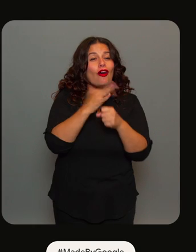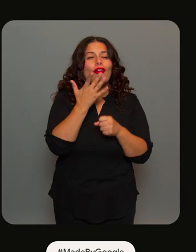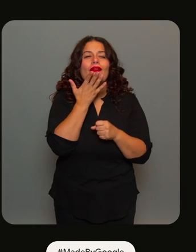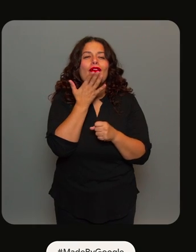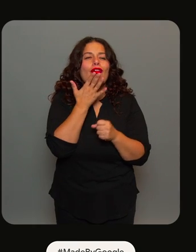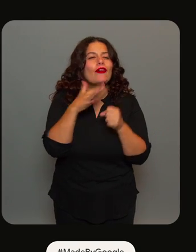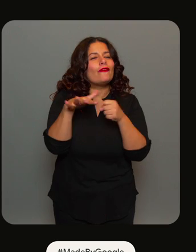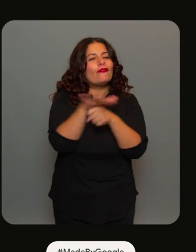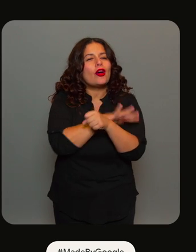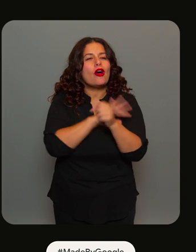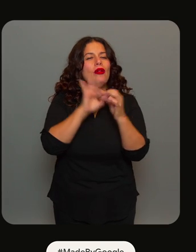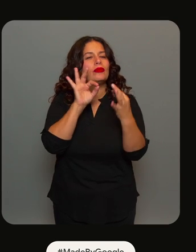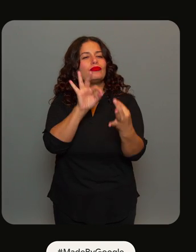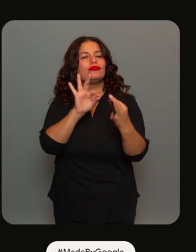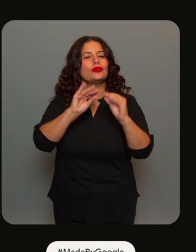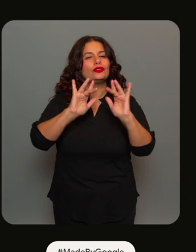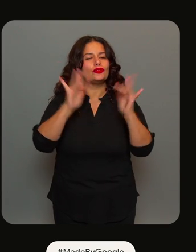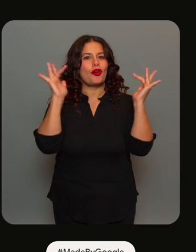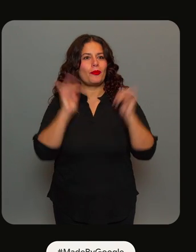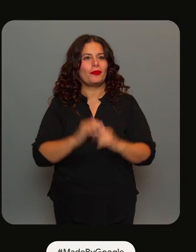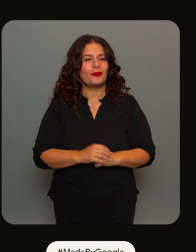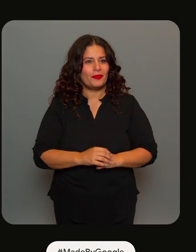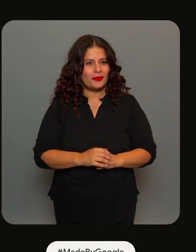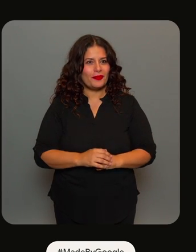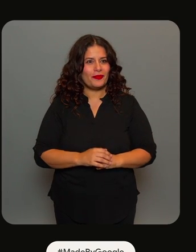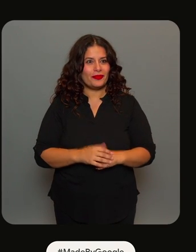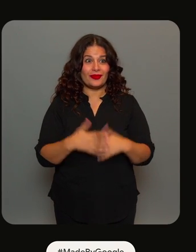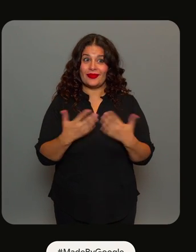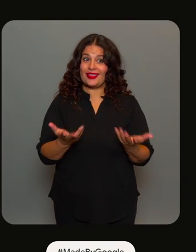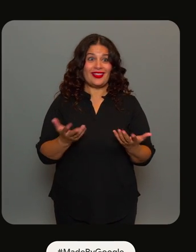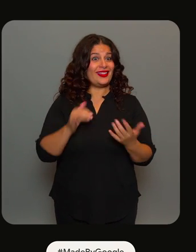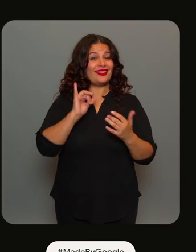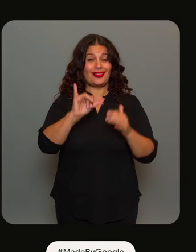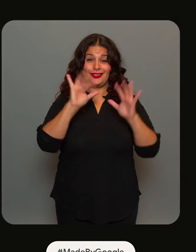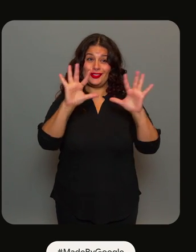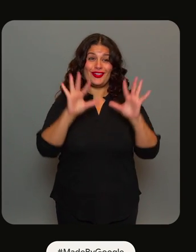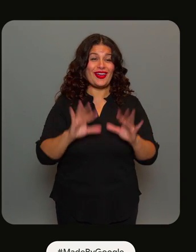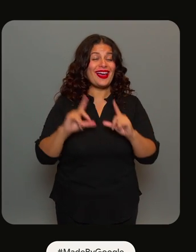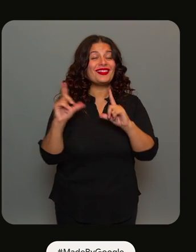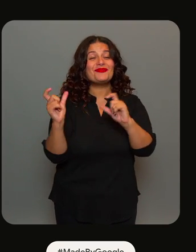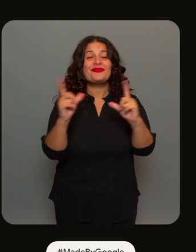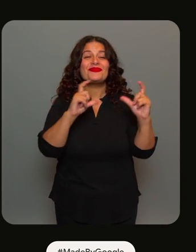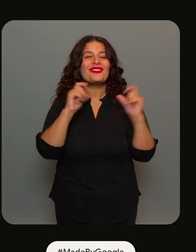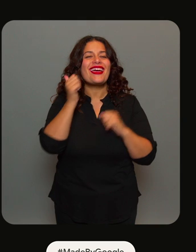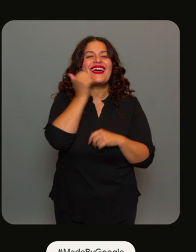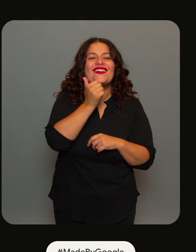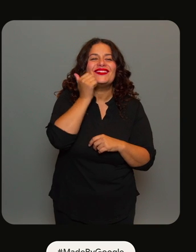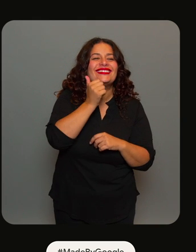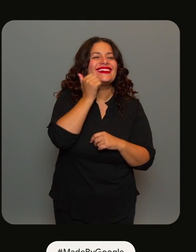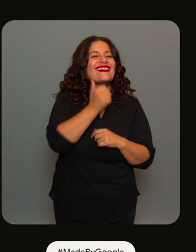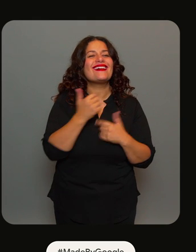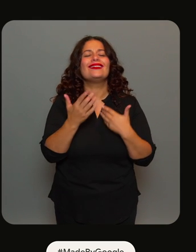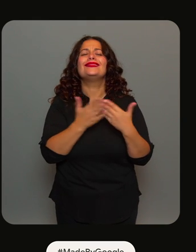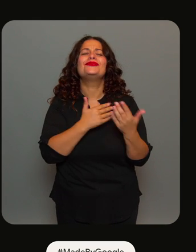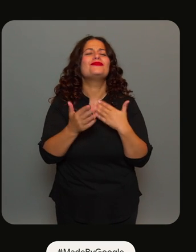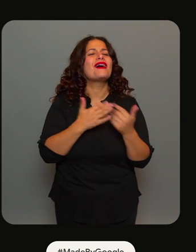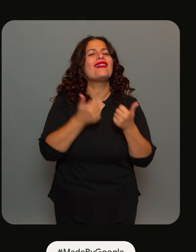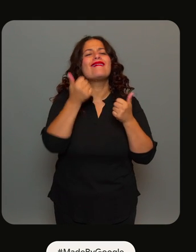It's a great way to make magnificent shots from the everyday, showing that even the smallest details matter.